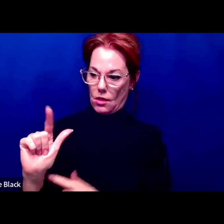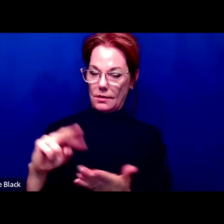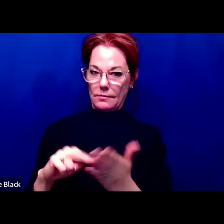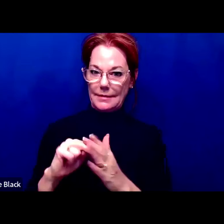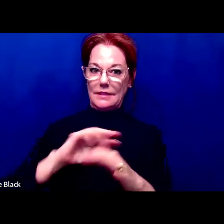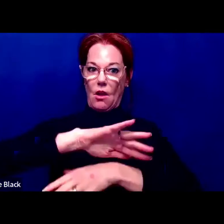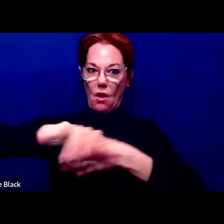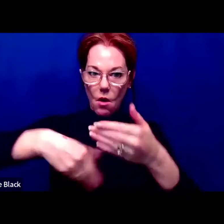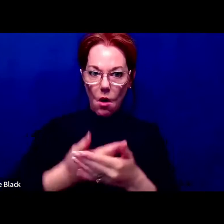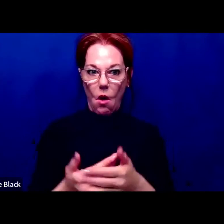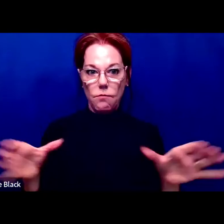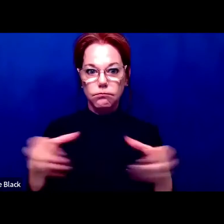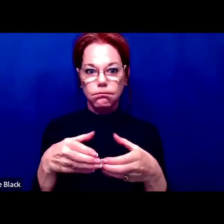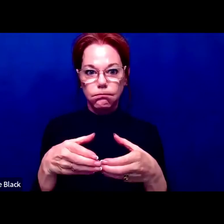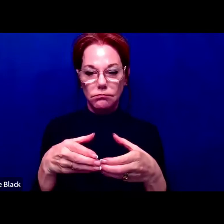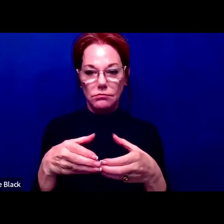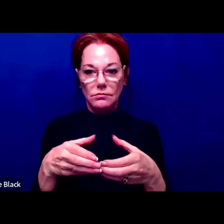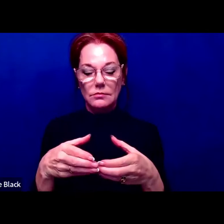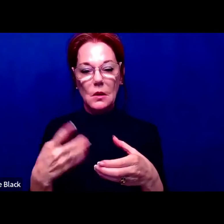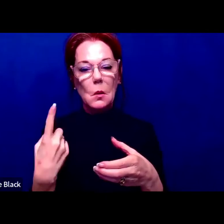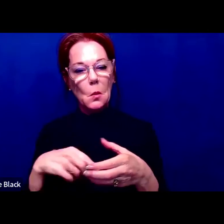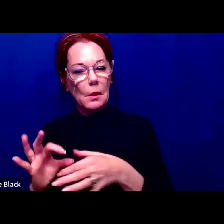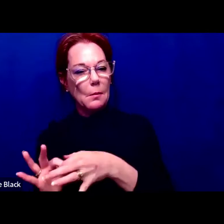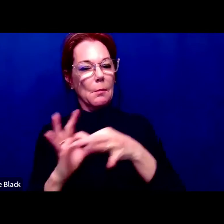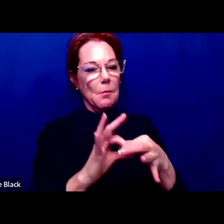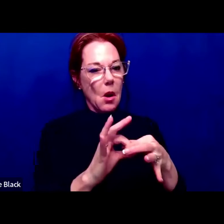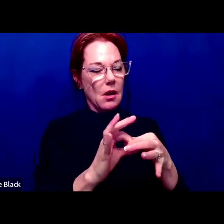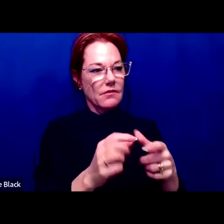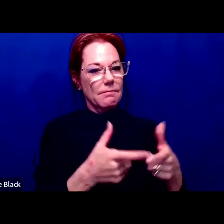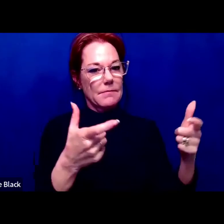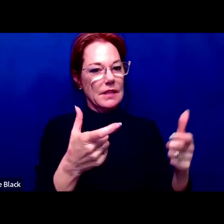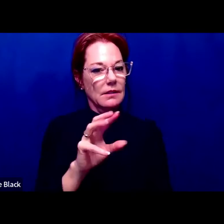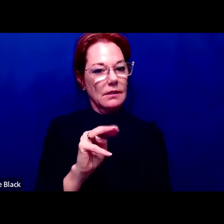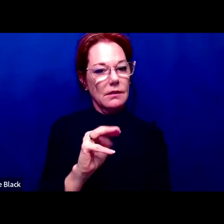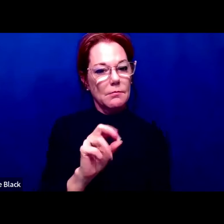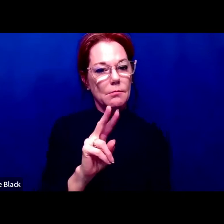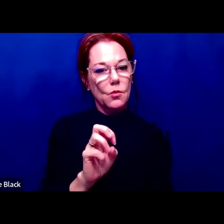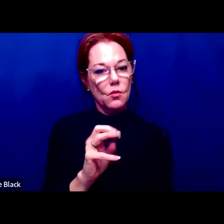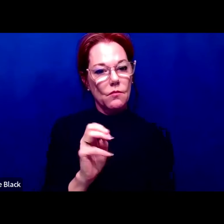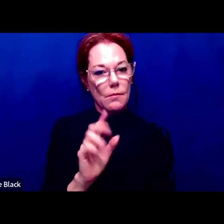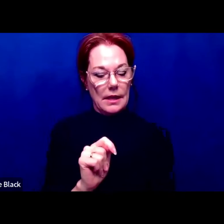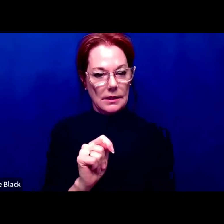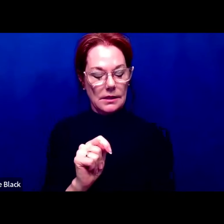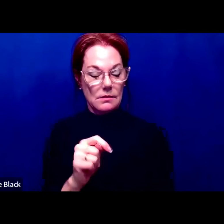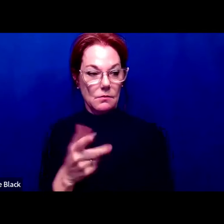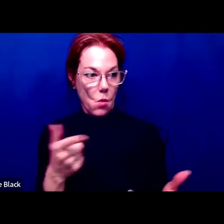And we are all together part of a larger movement, a movement that believes that people with disabilities and families and